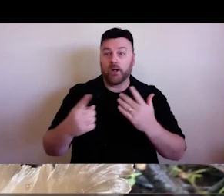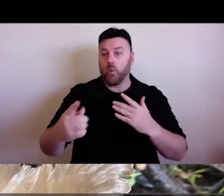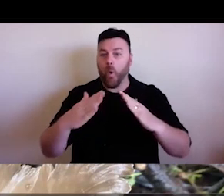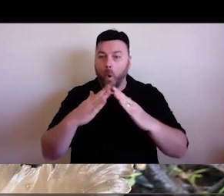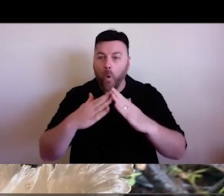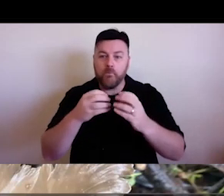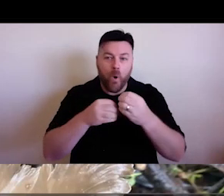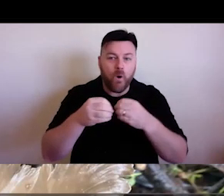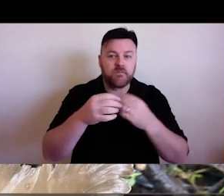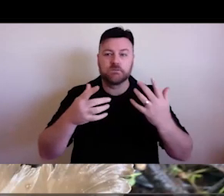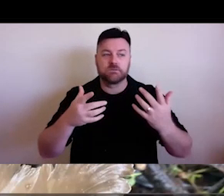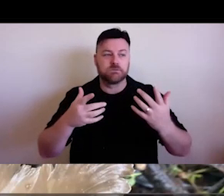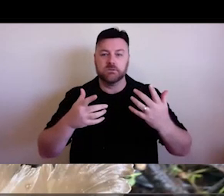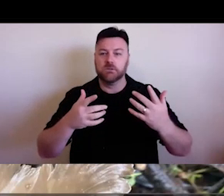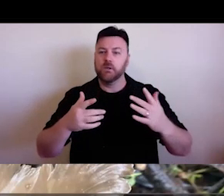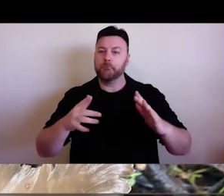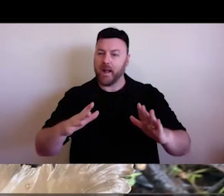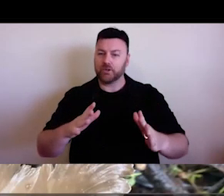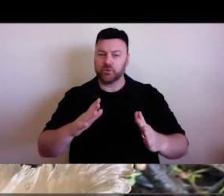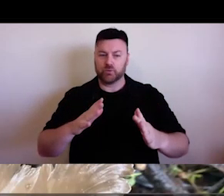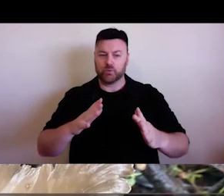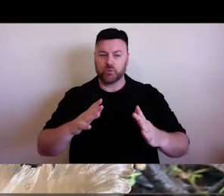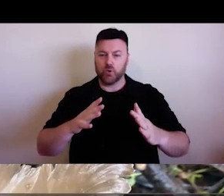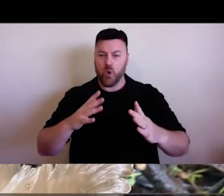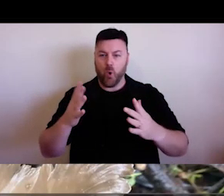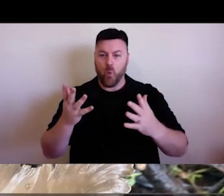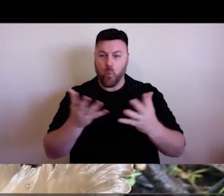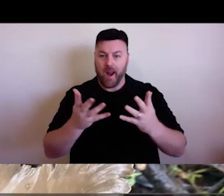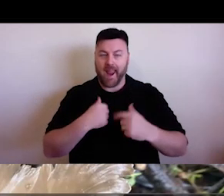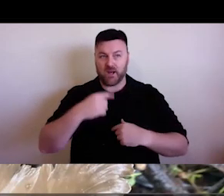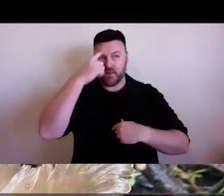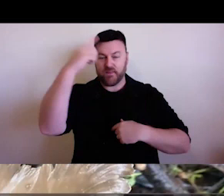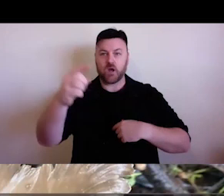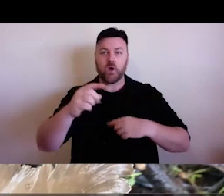offices, but to locate yourself somewhere in the ecosystem of the